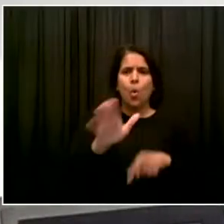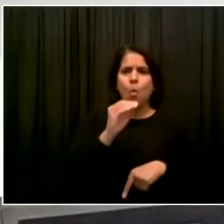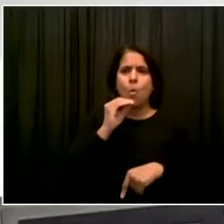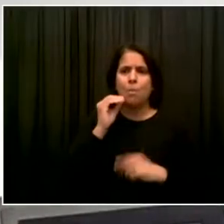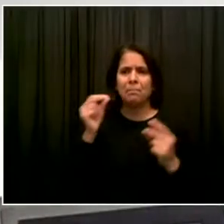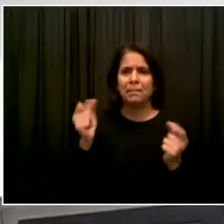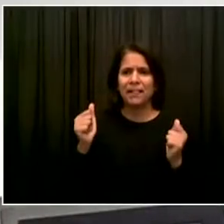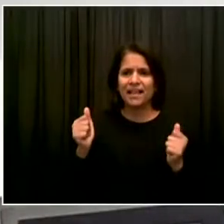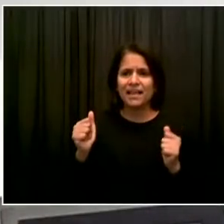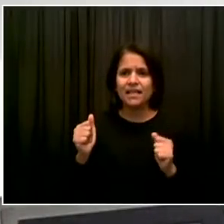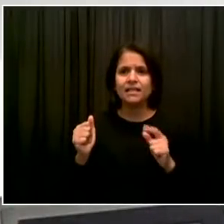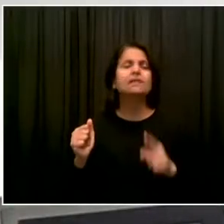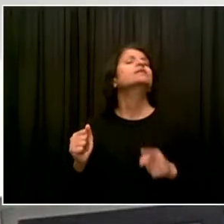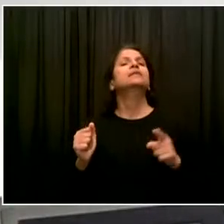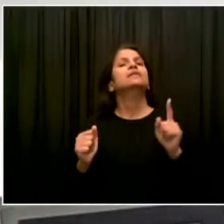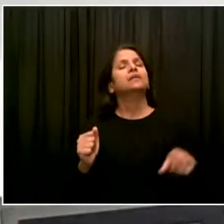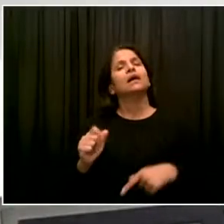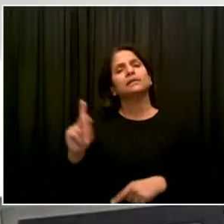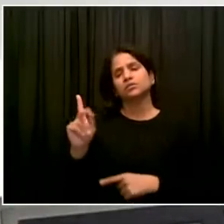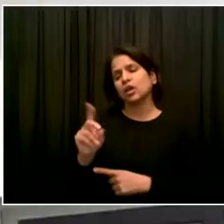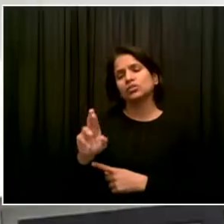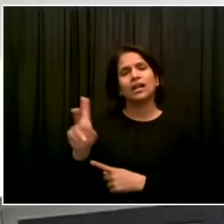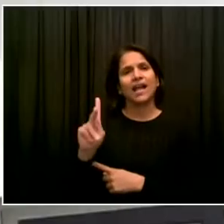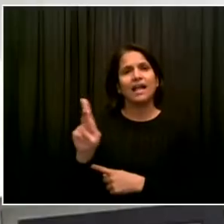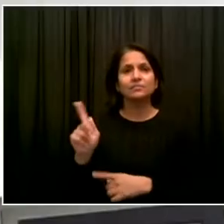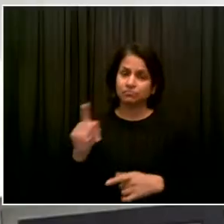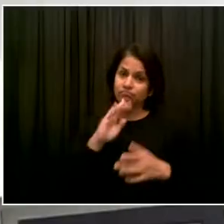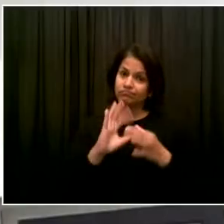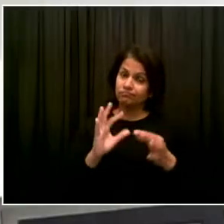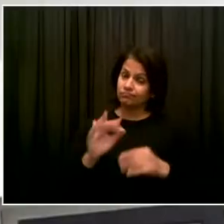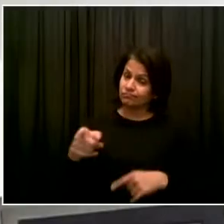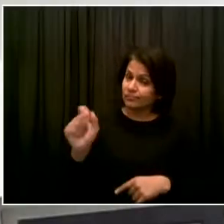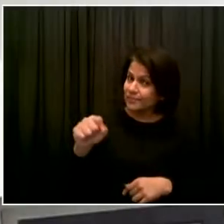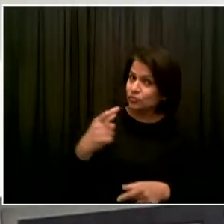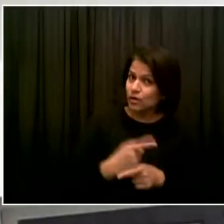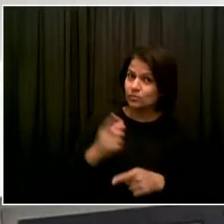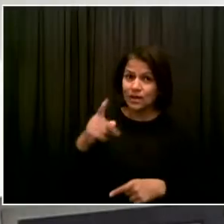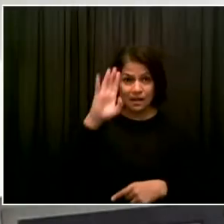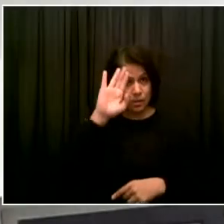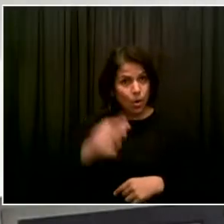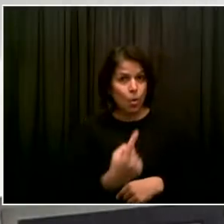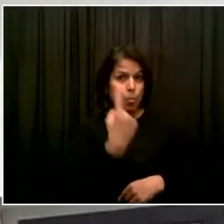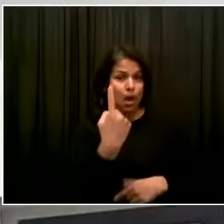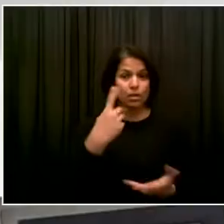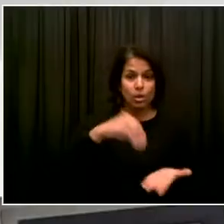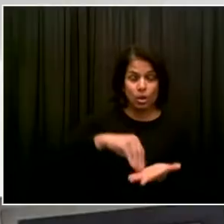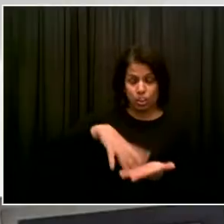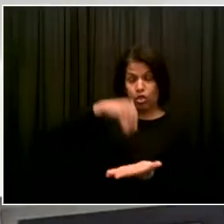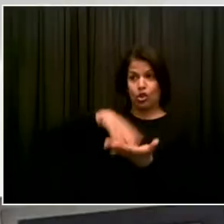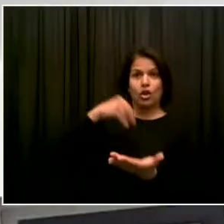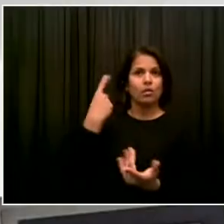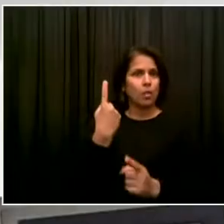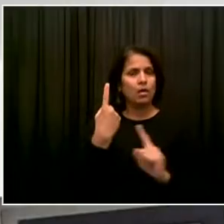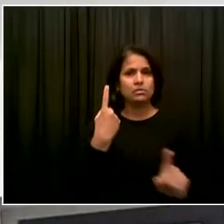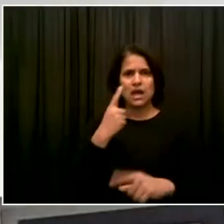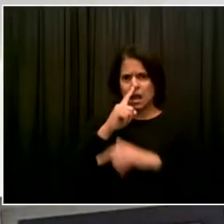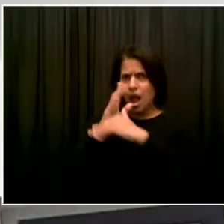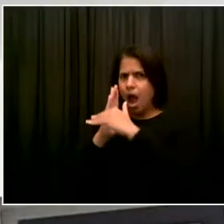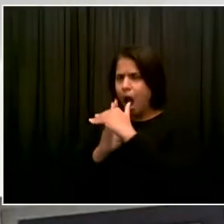DR. KATZ ?